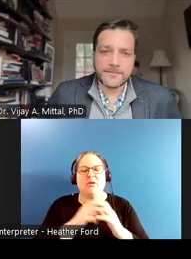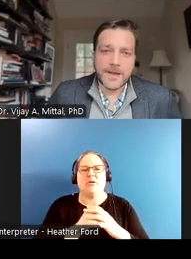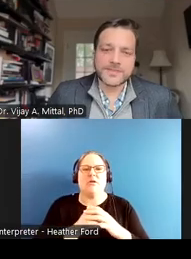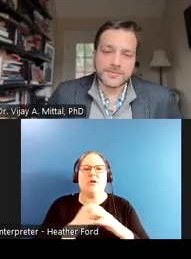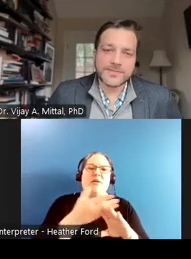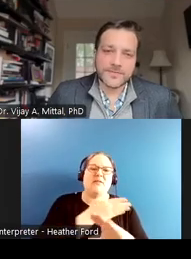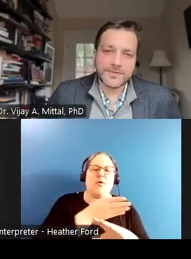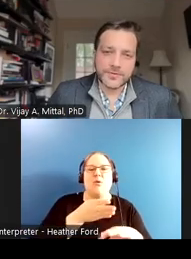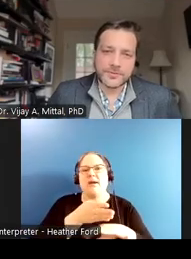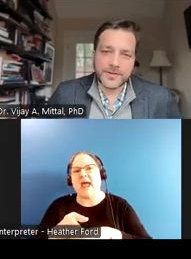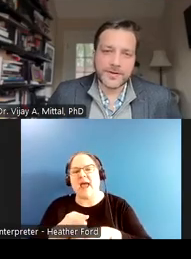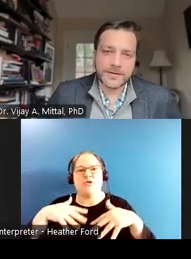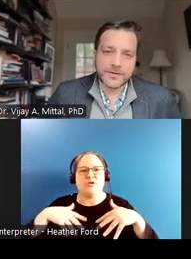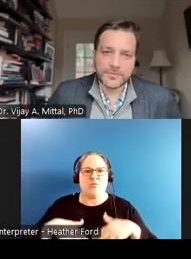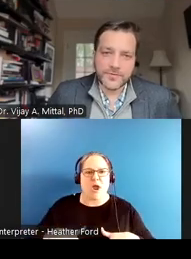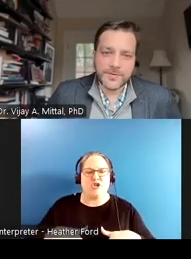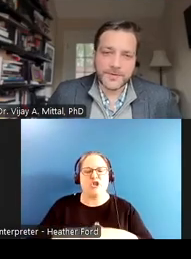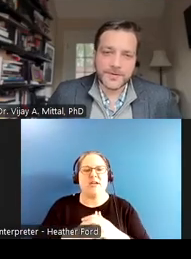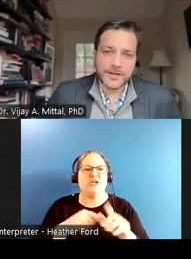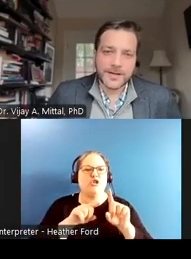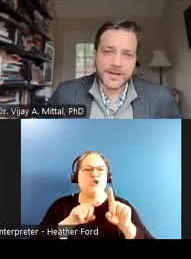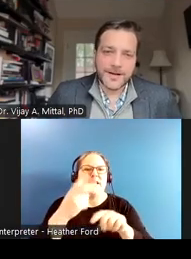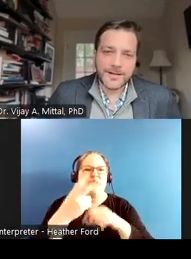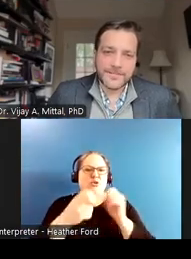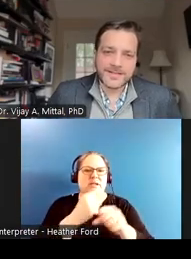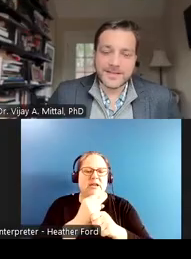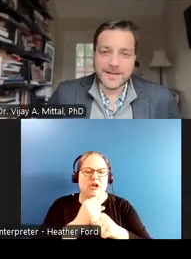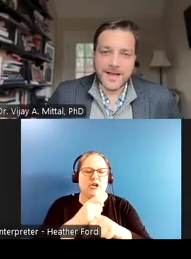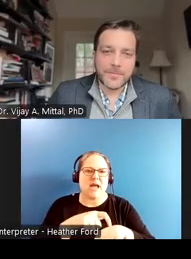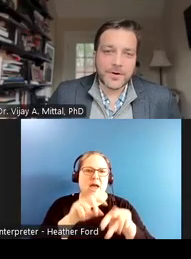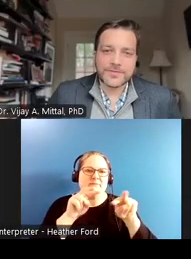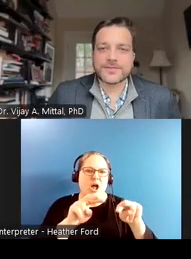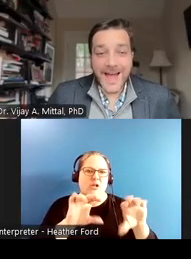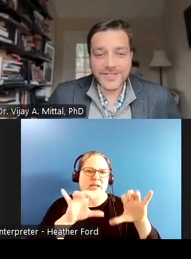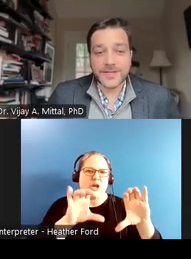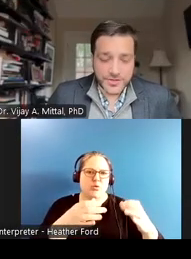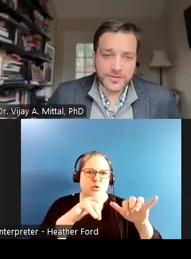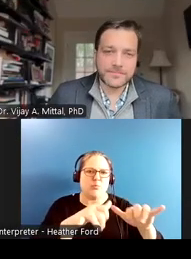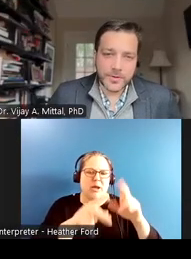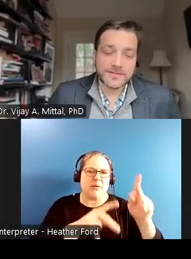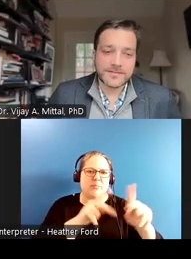um episodes for a two-year period in a group of people um to get at markers of agitation and